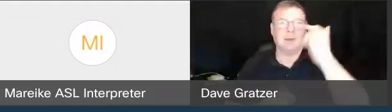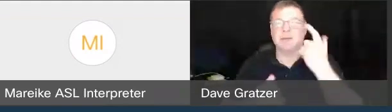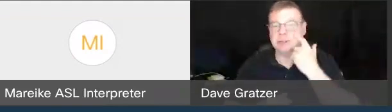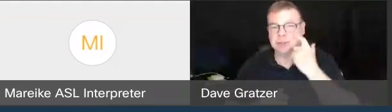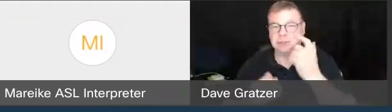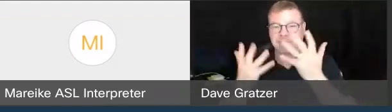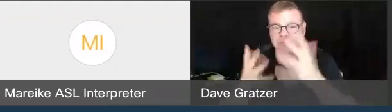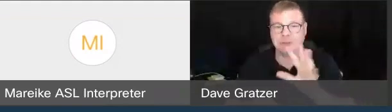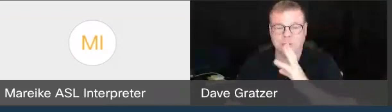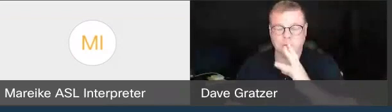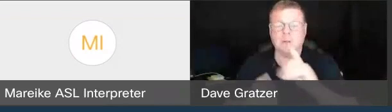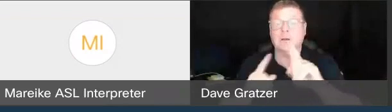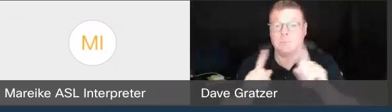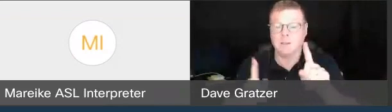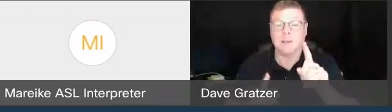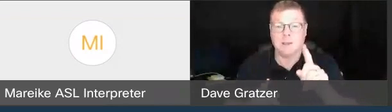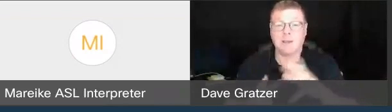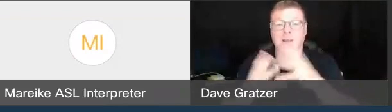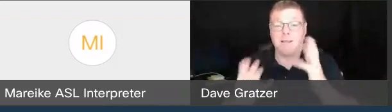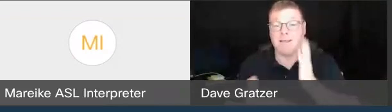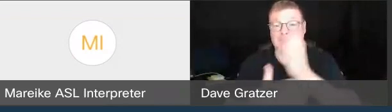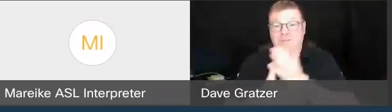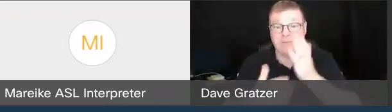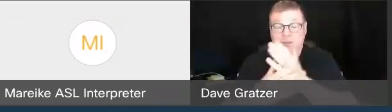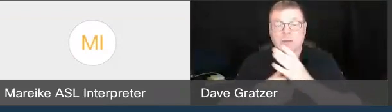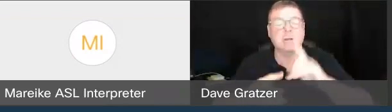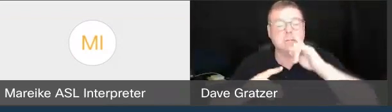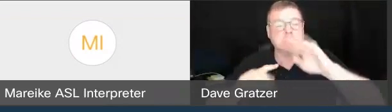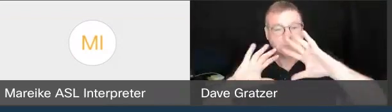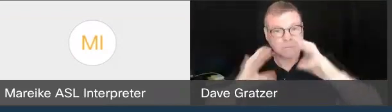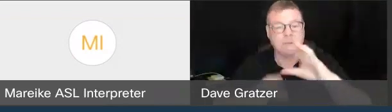if you think about it, a lot of our interventions are focused on connecting justice involved persons